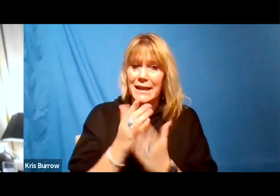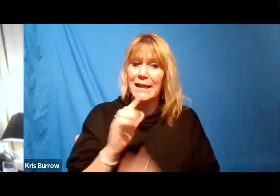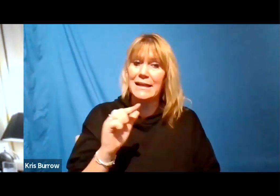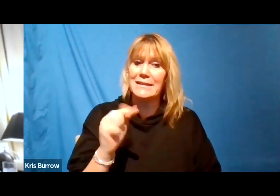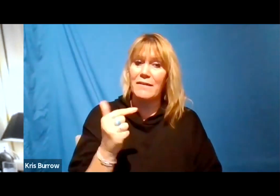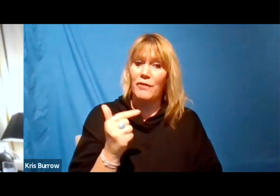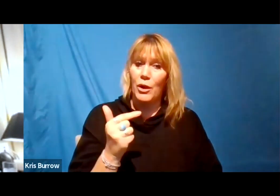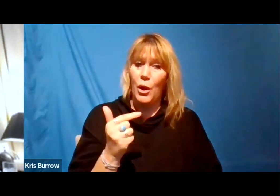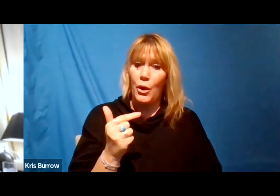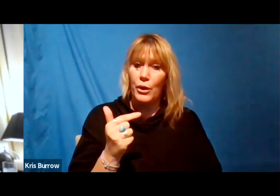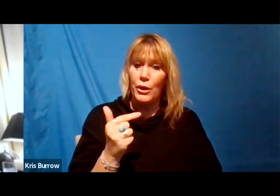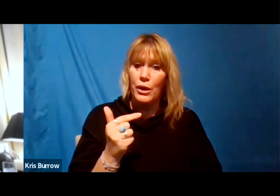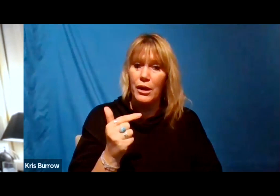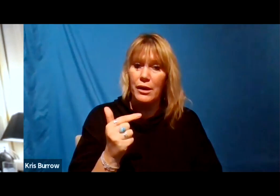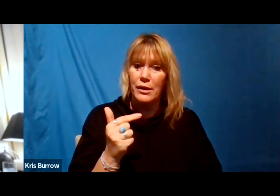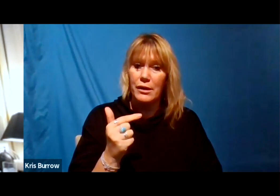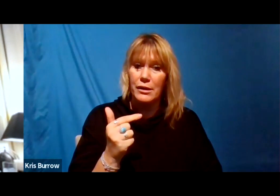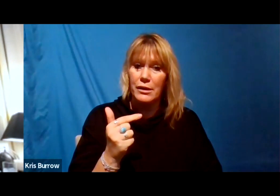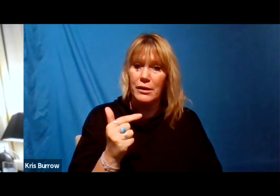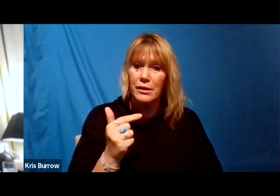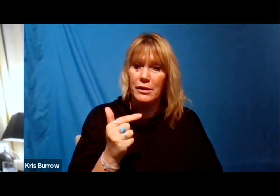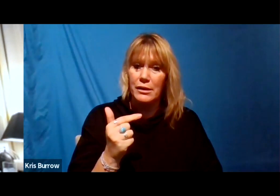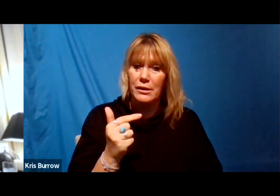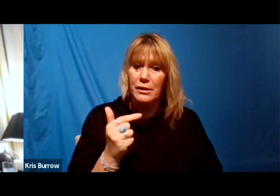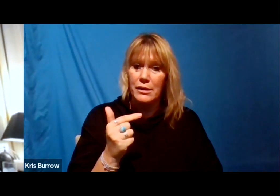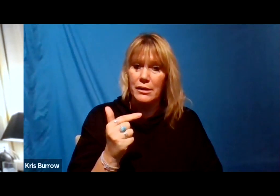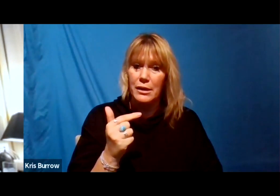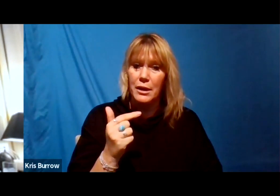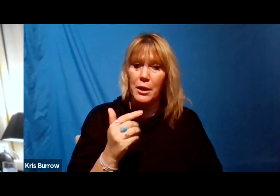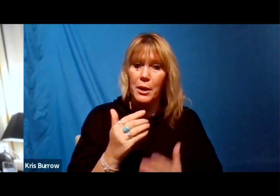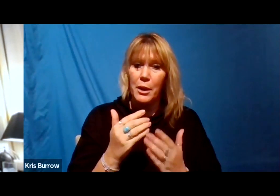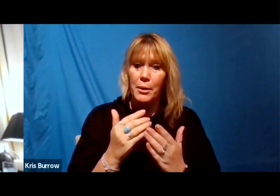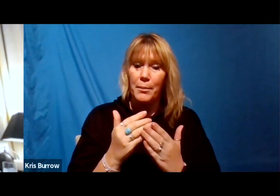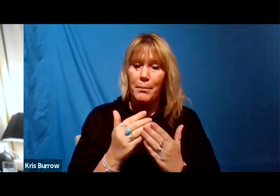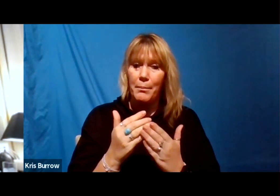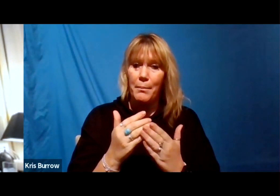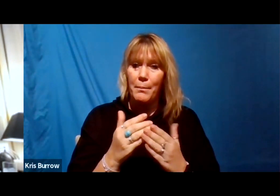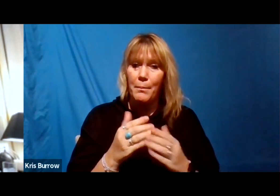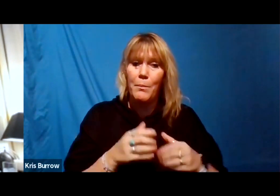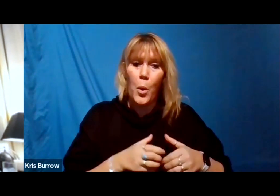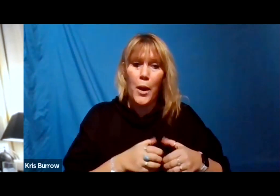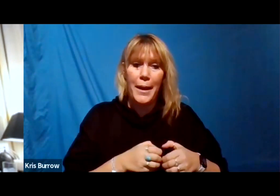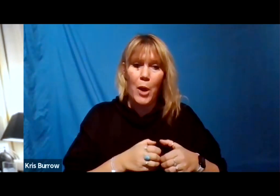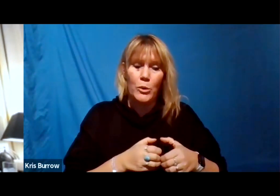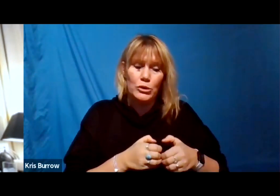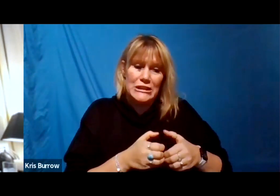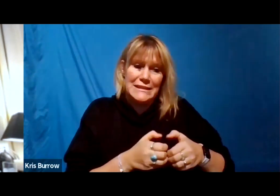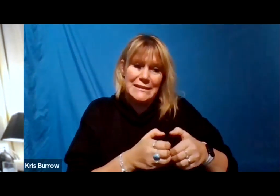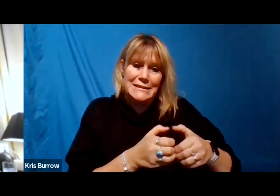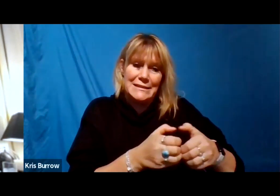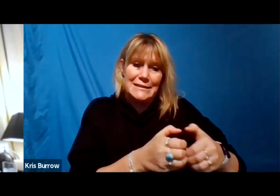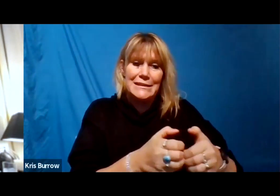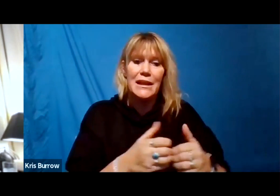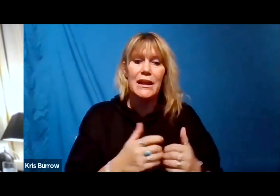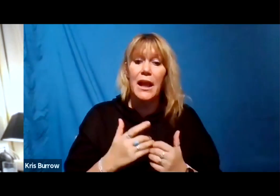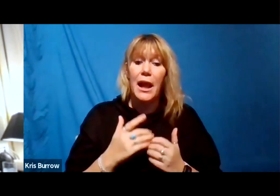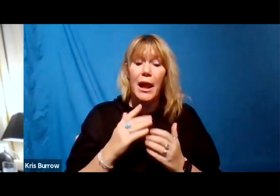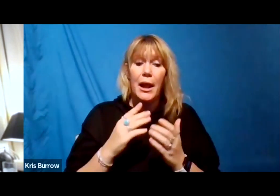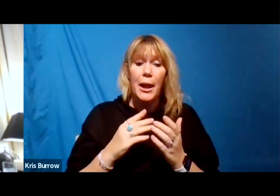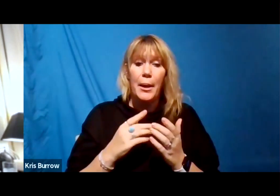Oh, more emoticons, do keep them coming. Just a message from Kieran, saying he